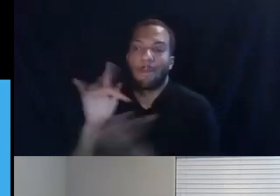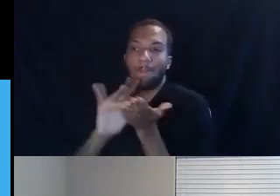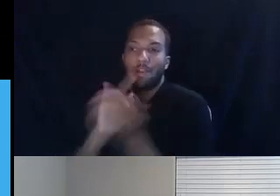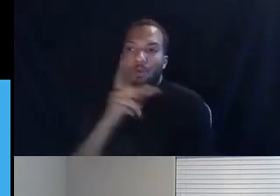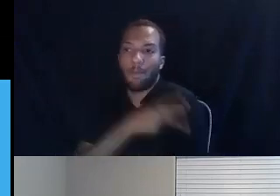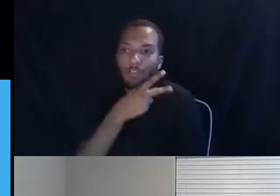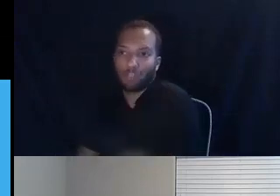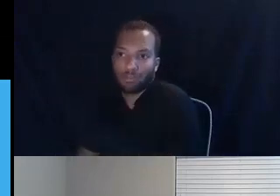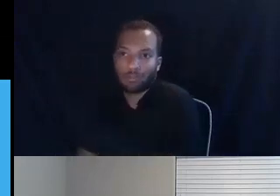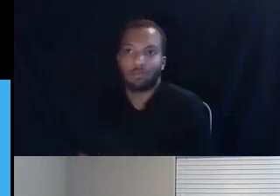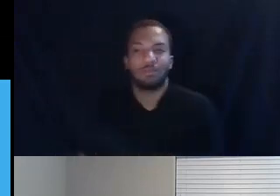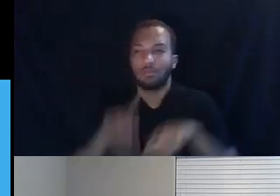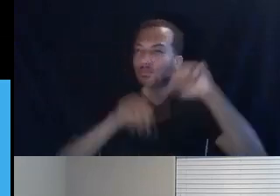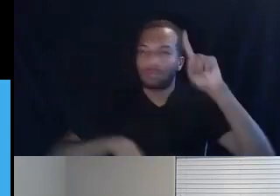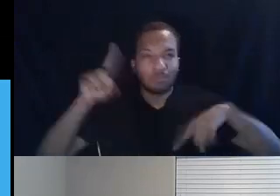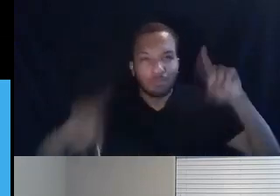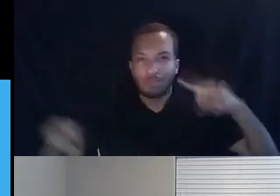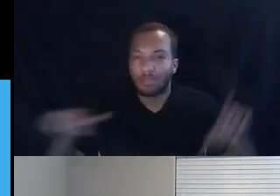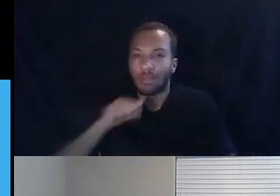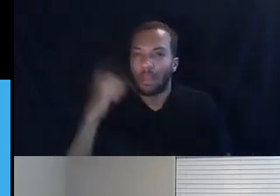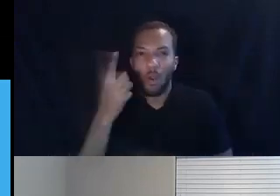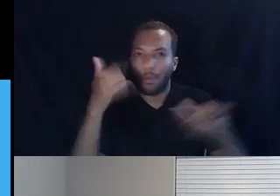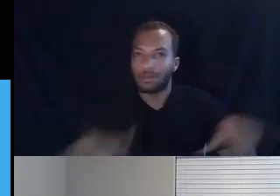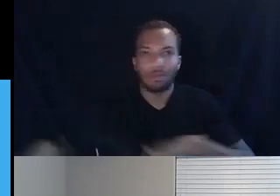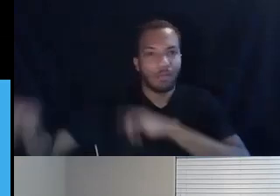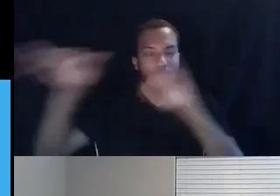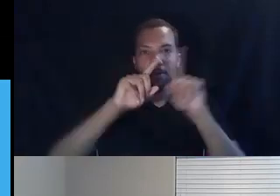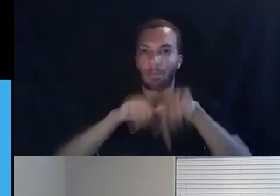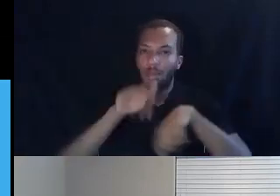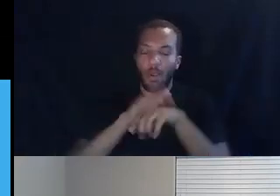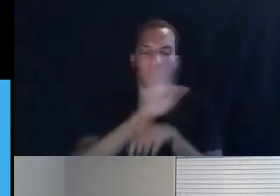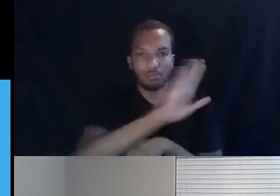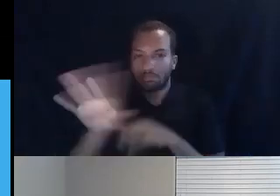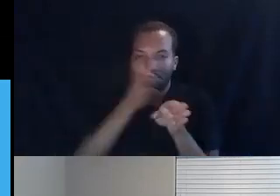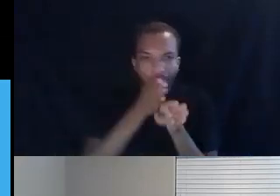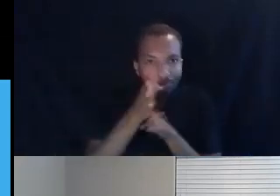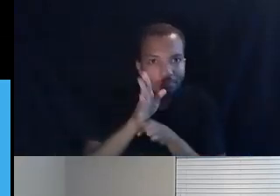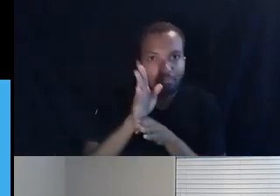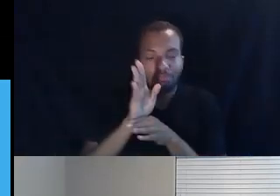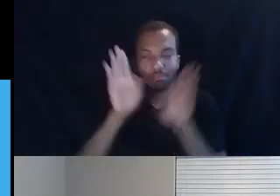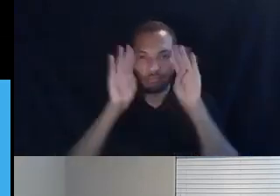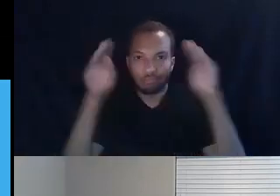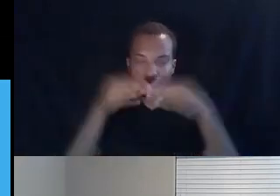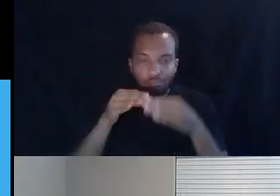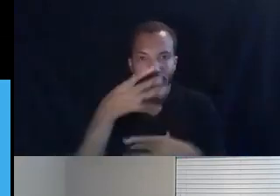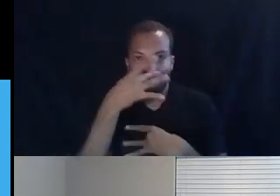public health departments serve their County community partners and the public health advisory council.